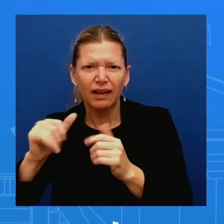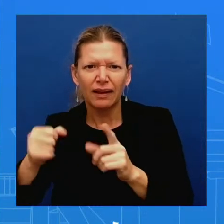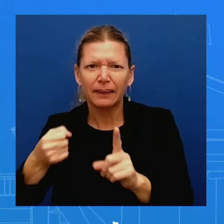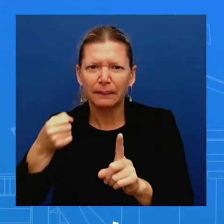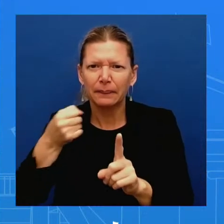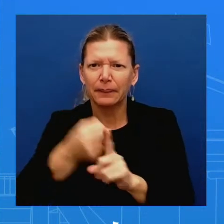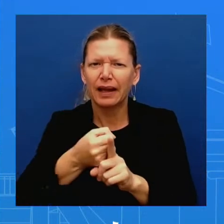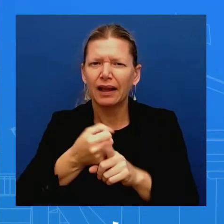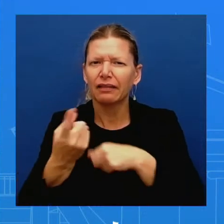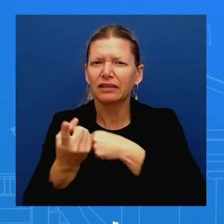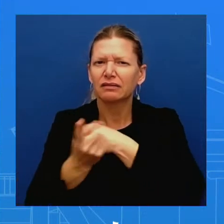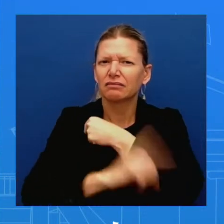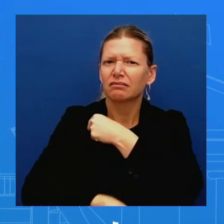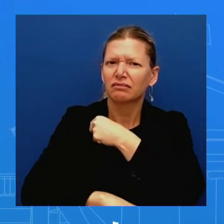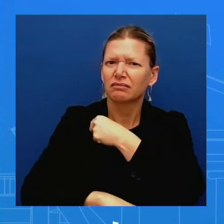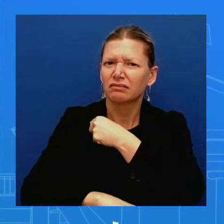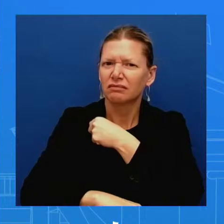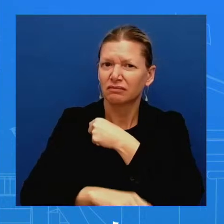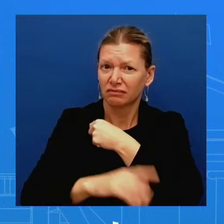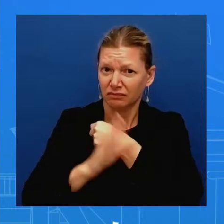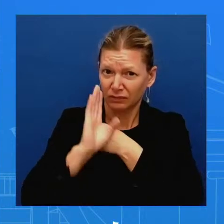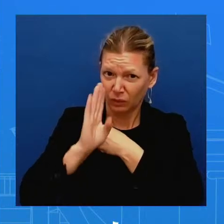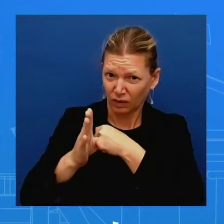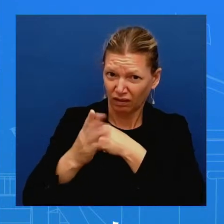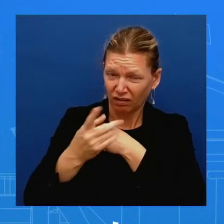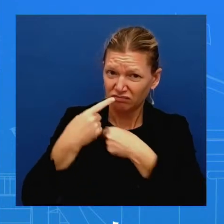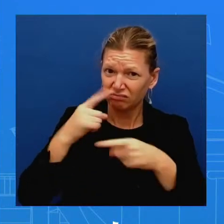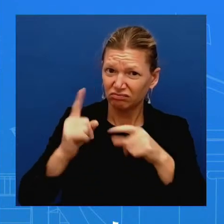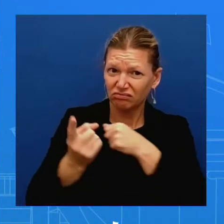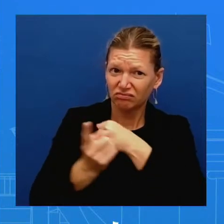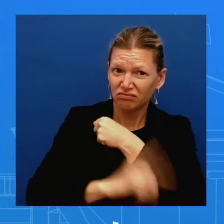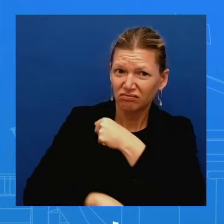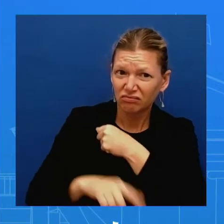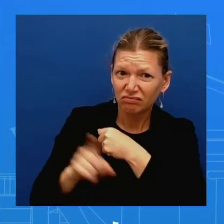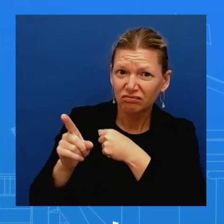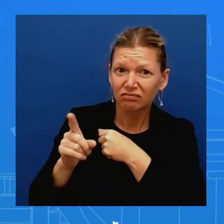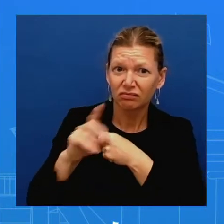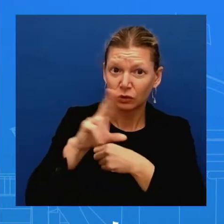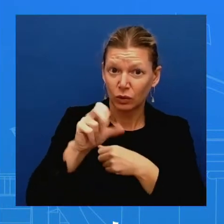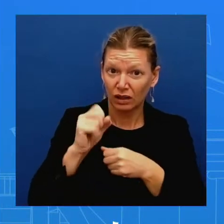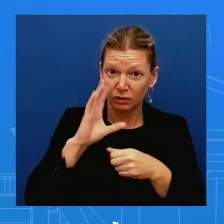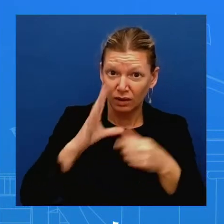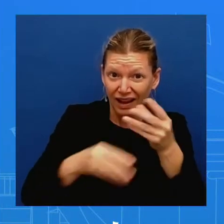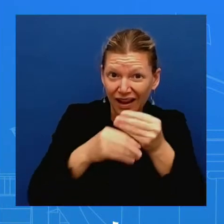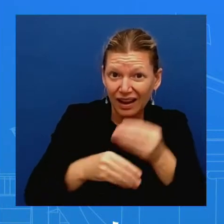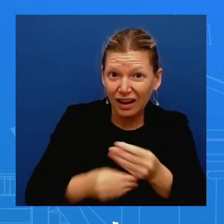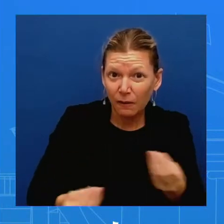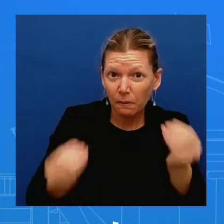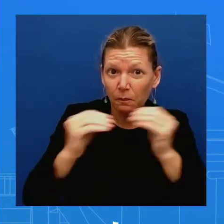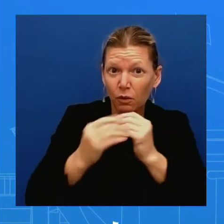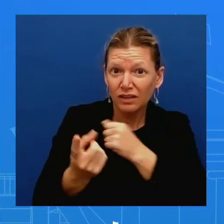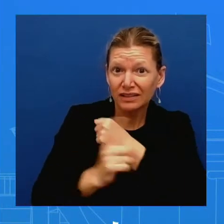that target the Russian defense industry more directly? Ms. Jean-Pierre: Well, starting with your first -- or your last question first, I'm not going to preview sanctions from here.